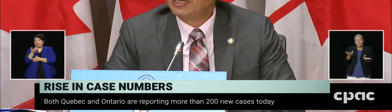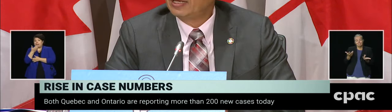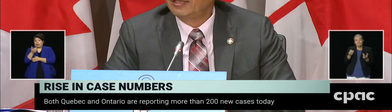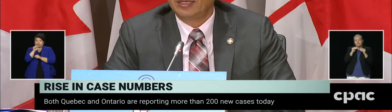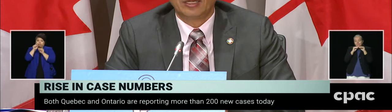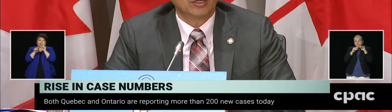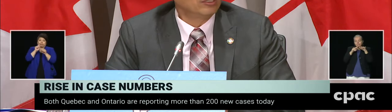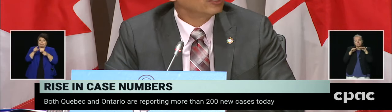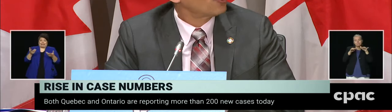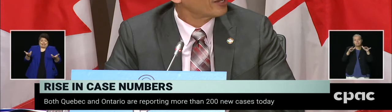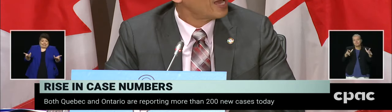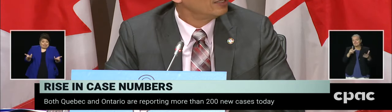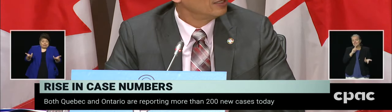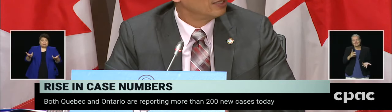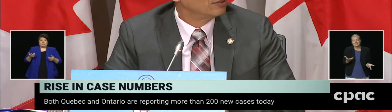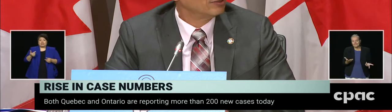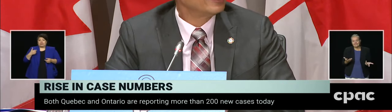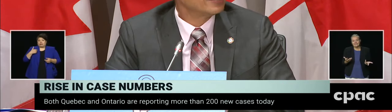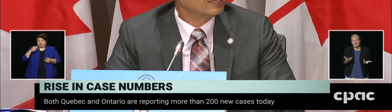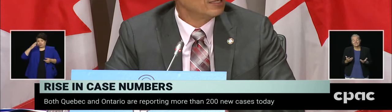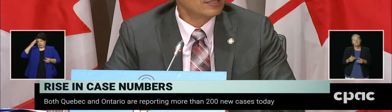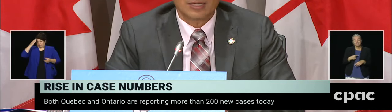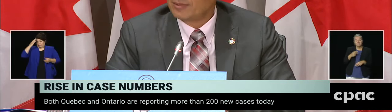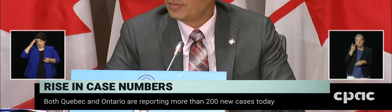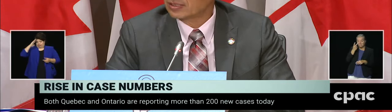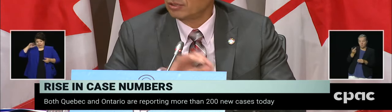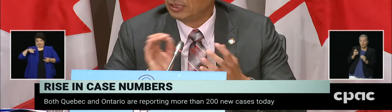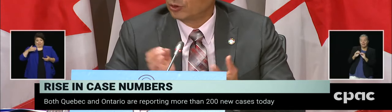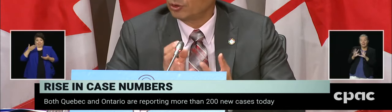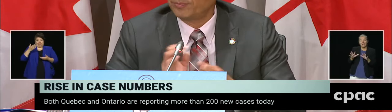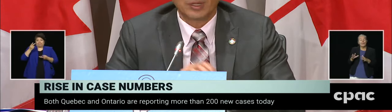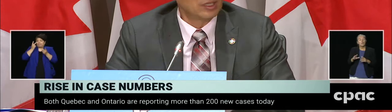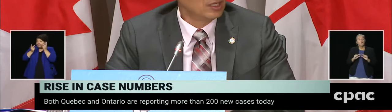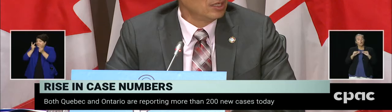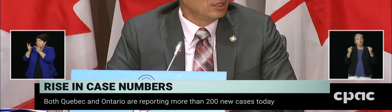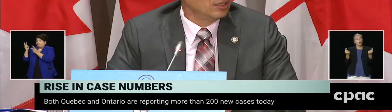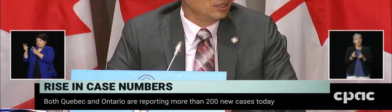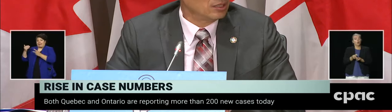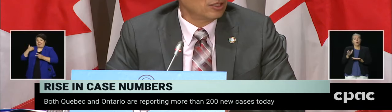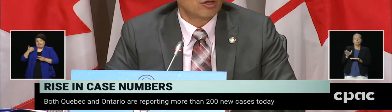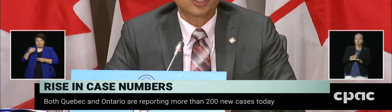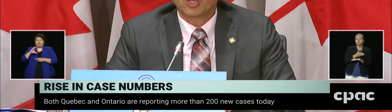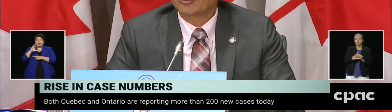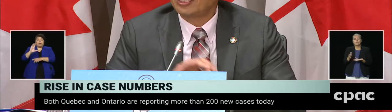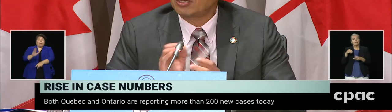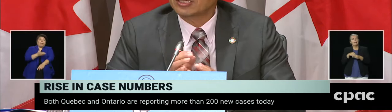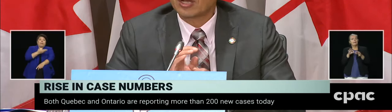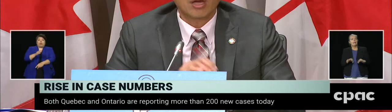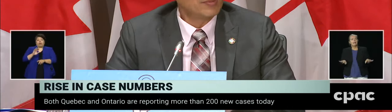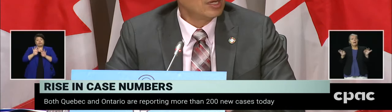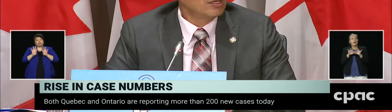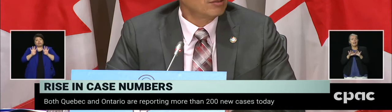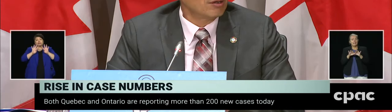IS SINGING. AND WE KNOW BASED ON OTHER EXPERIENCE, THERE HAVE BEEN